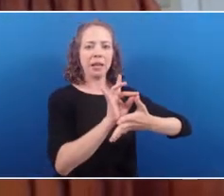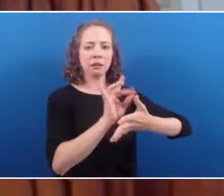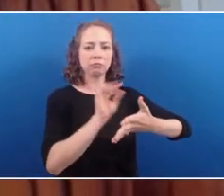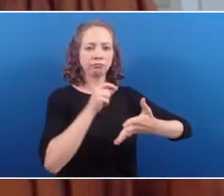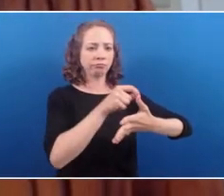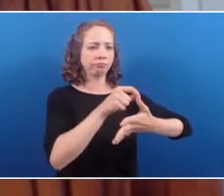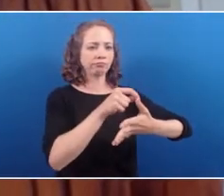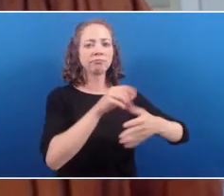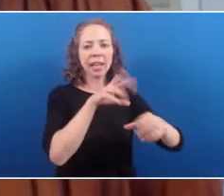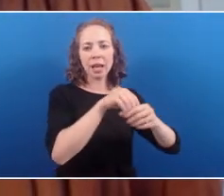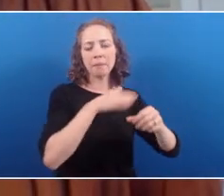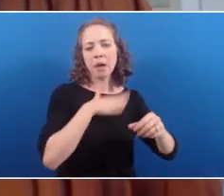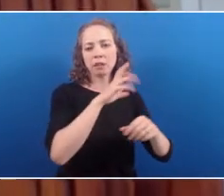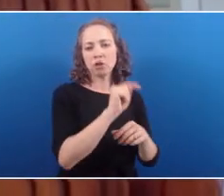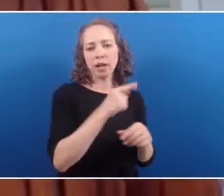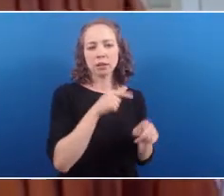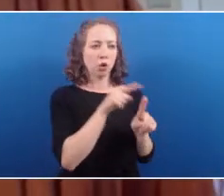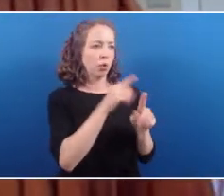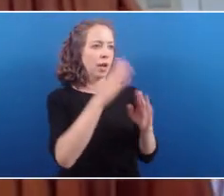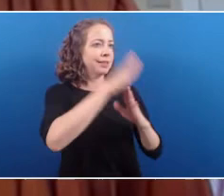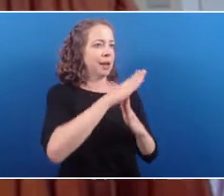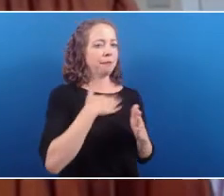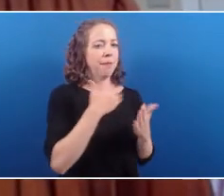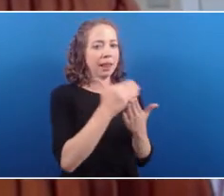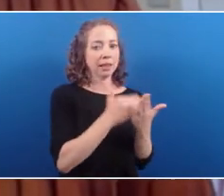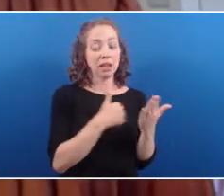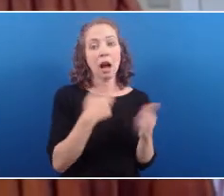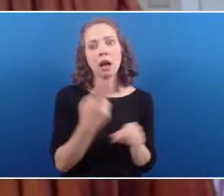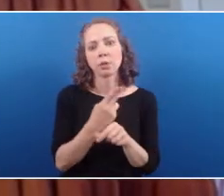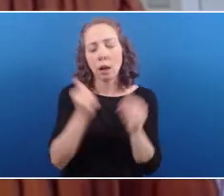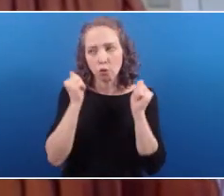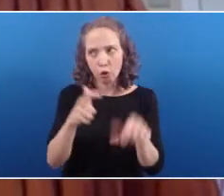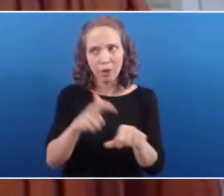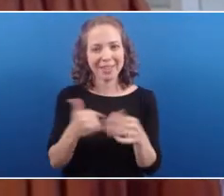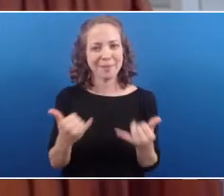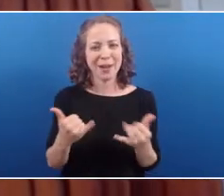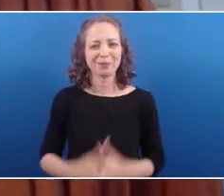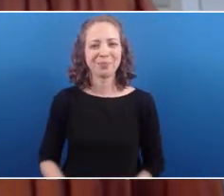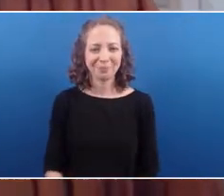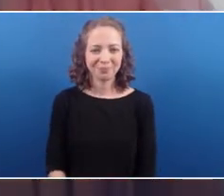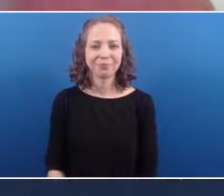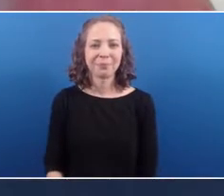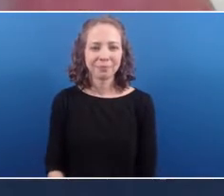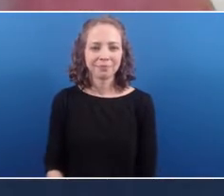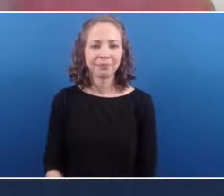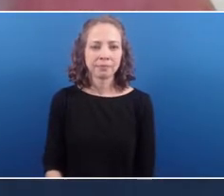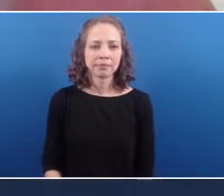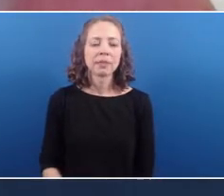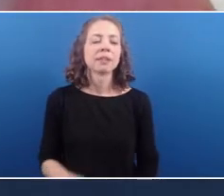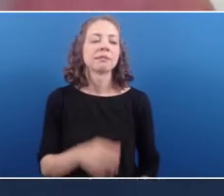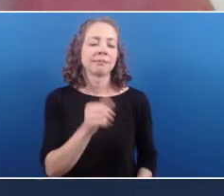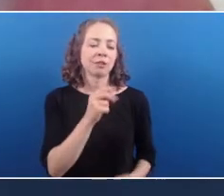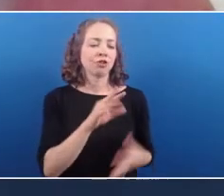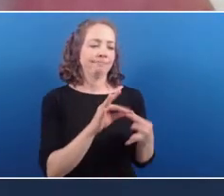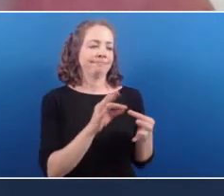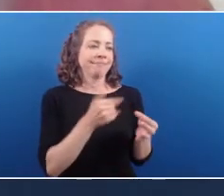That’s another top tip. That’s something I am using all the time now. Awesome, thanks. And I hope folks will really learn from the best practices